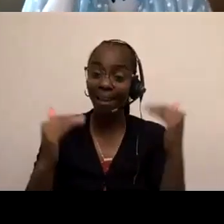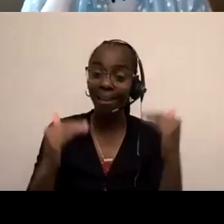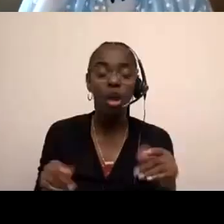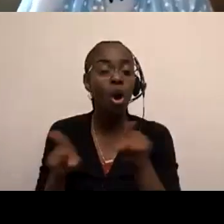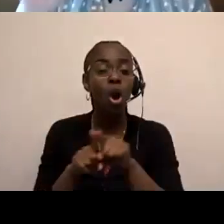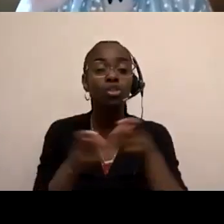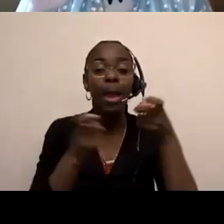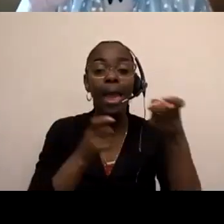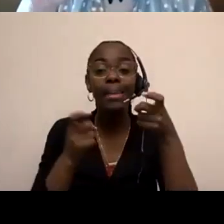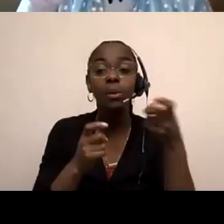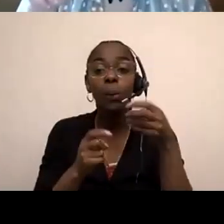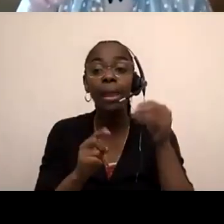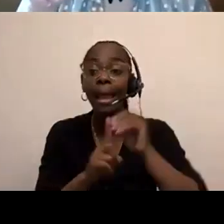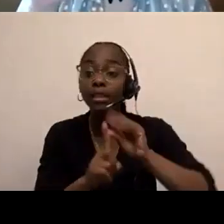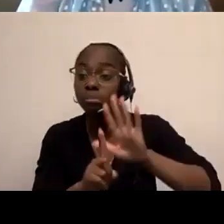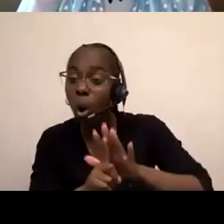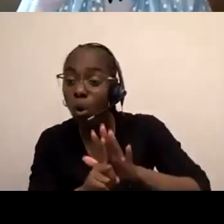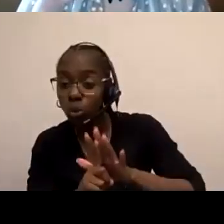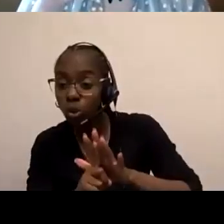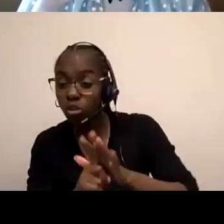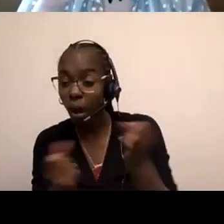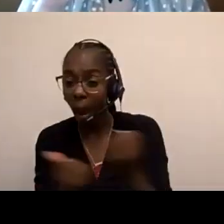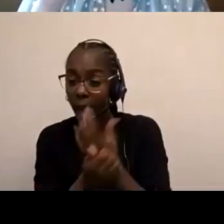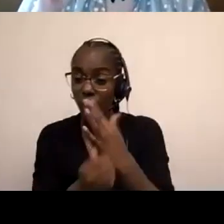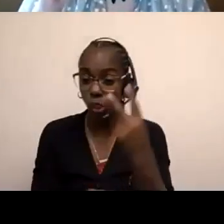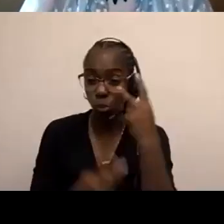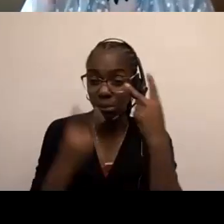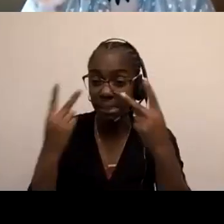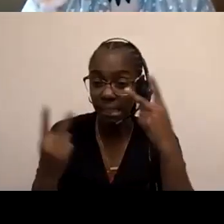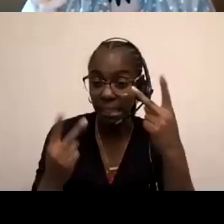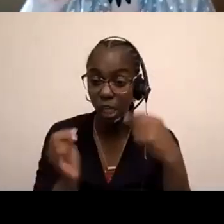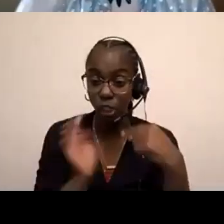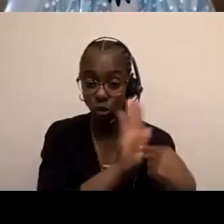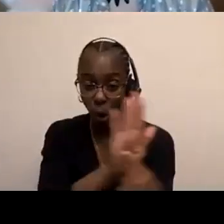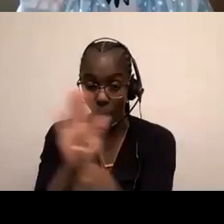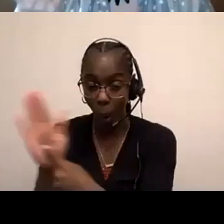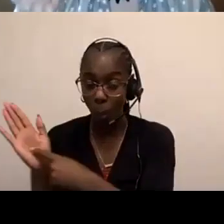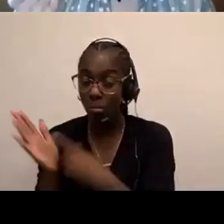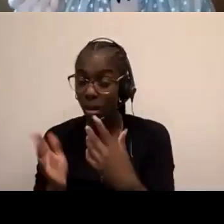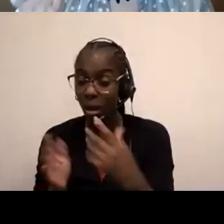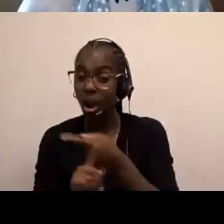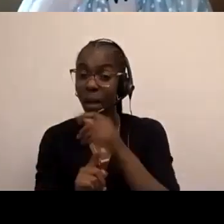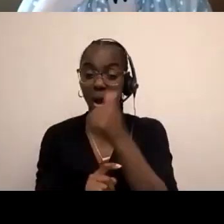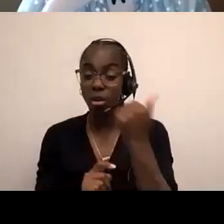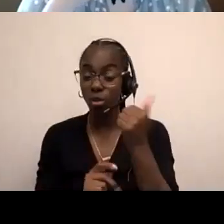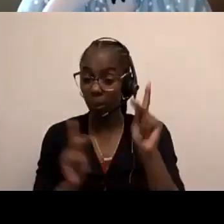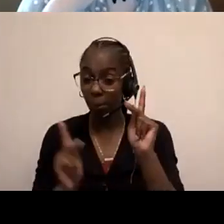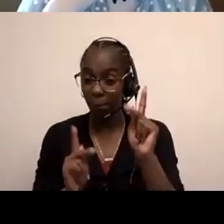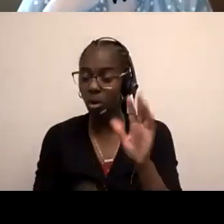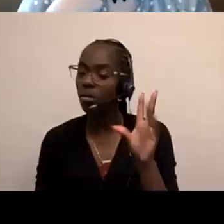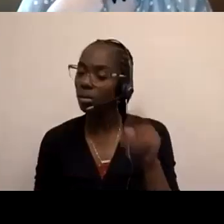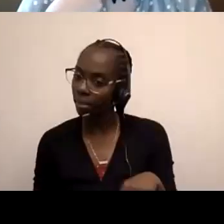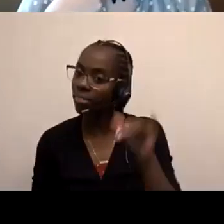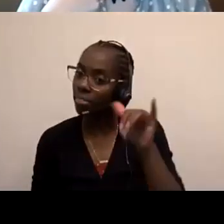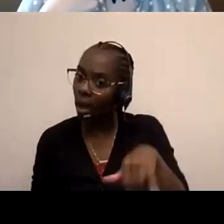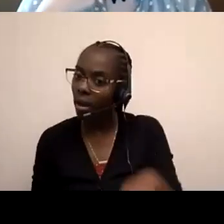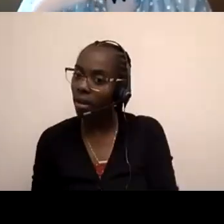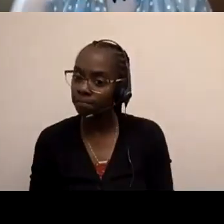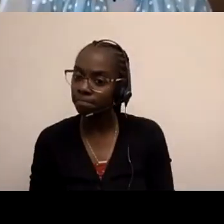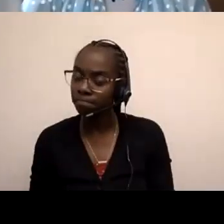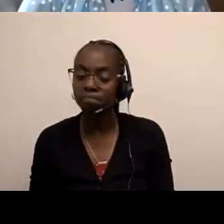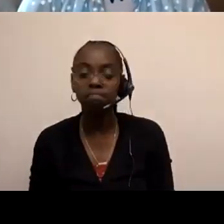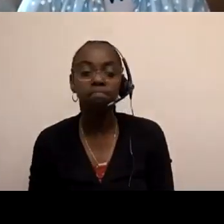SO THERE ARE A LOT OF PHILOSOPHIES ON HANDLING EXPOSURE TO PORNOGRAPHY OR OTHER HARMFUL CONTENT ONLINE.